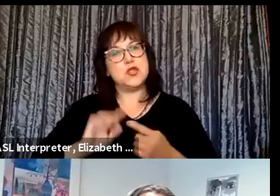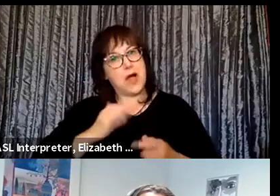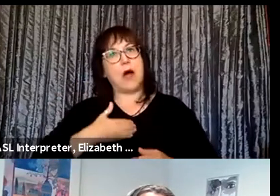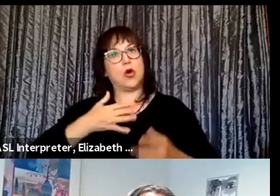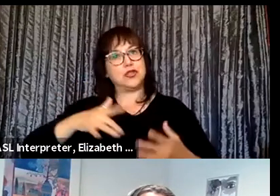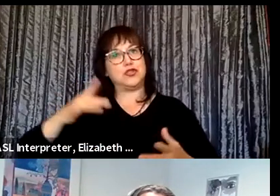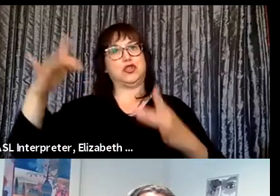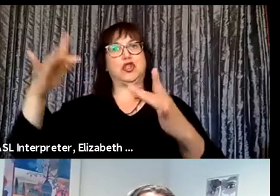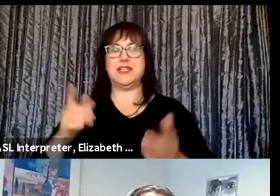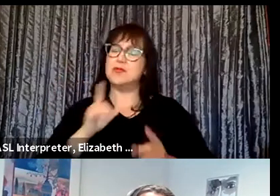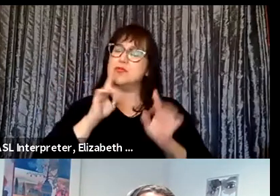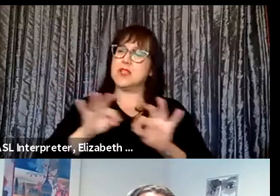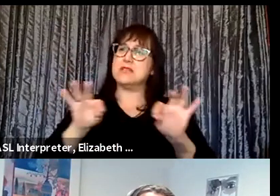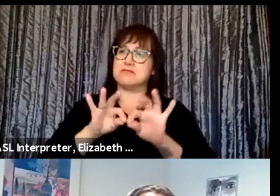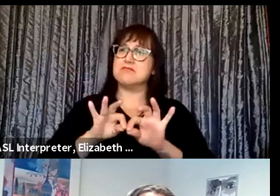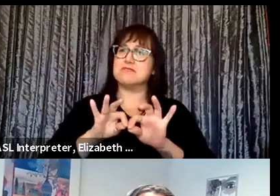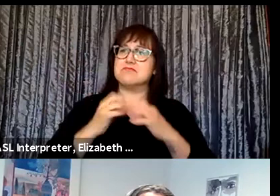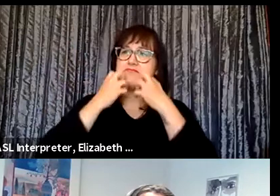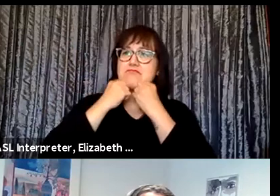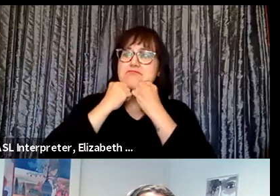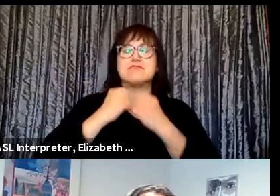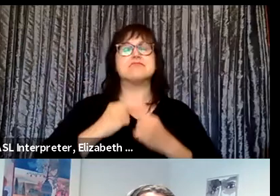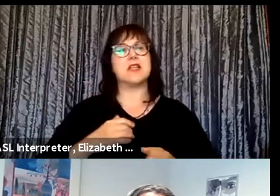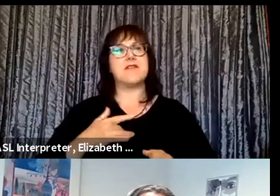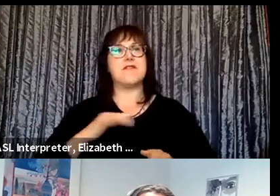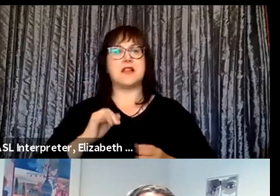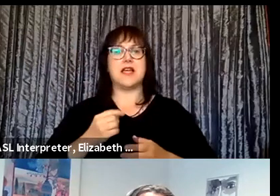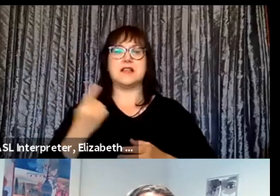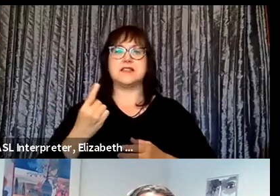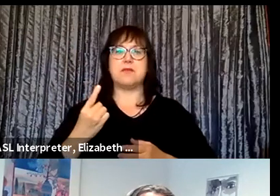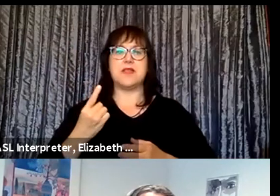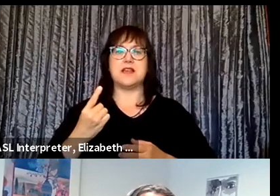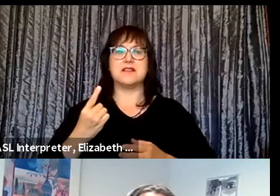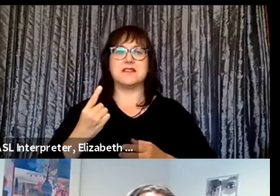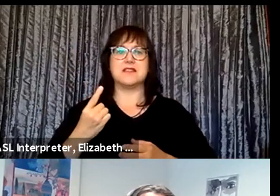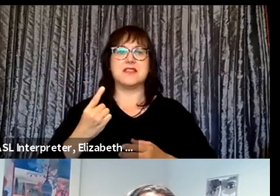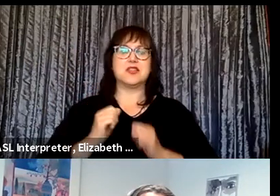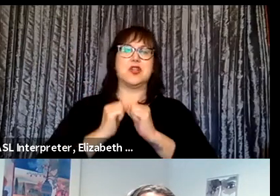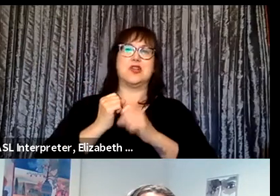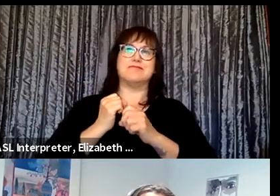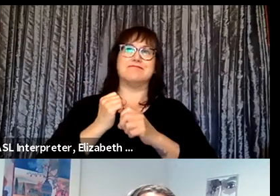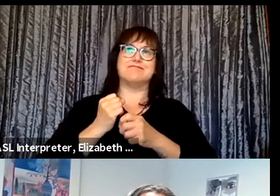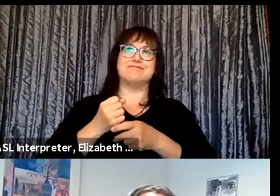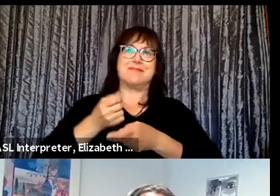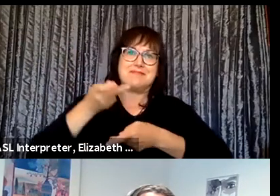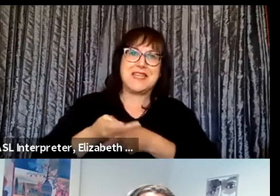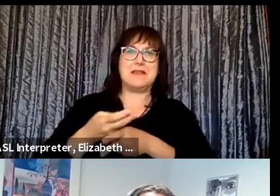It was, it felt like something to help hold both of us through it. And knowing